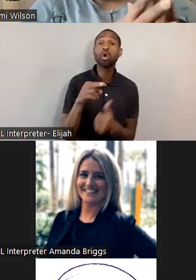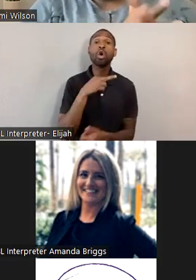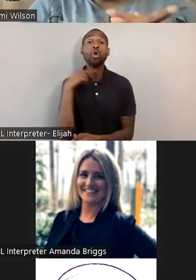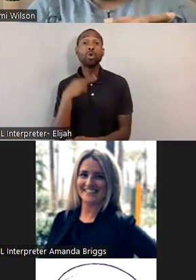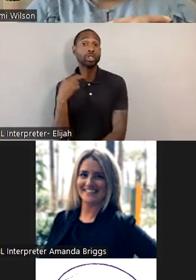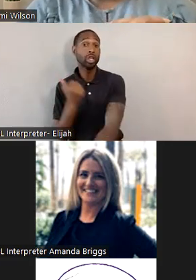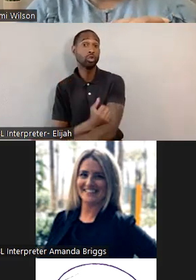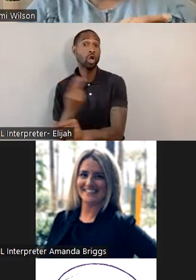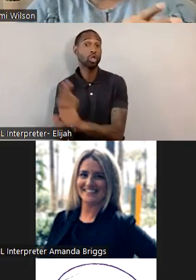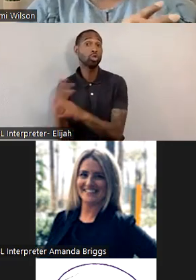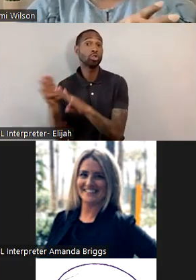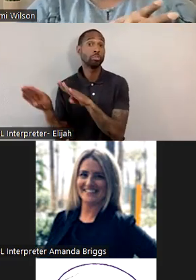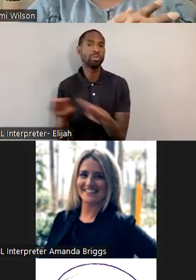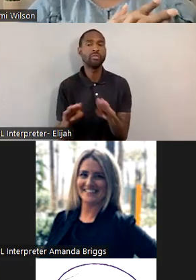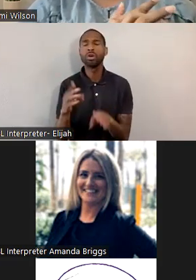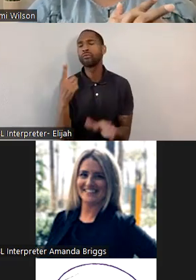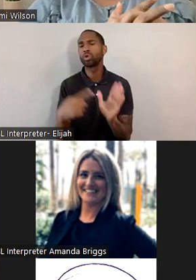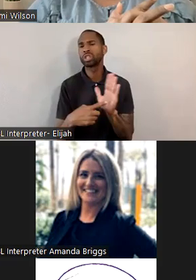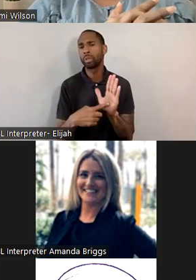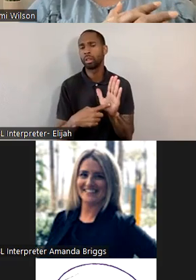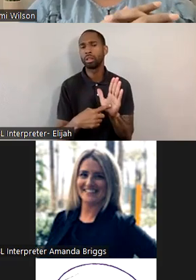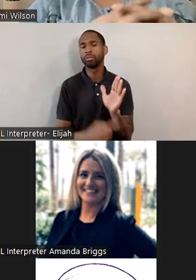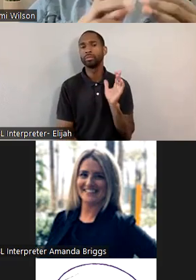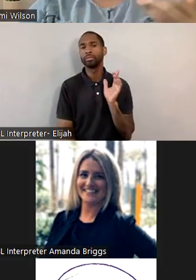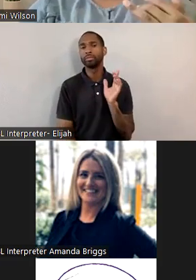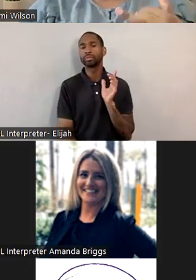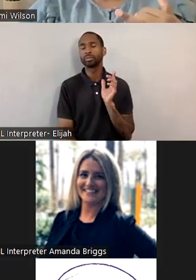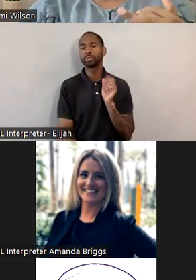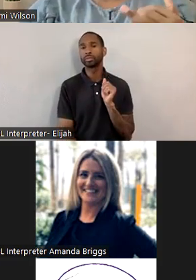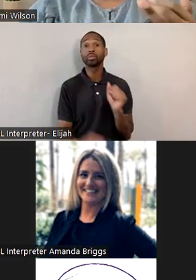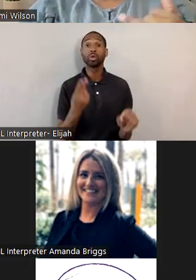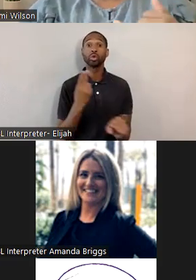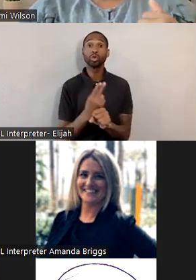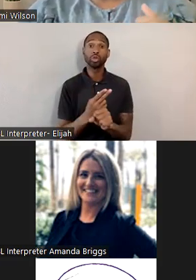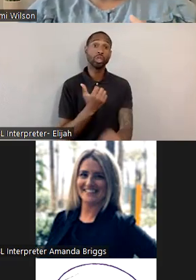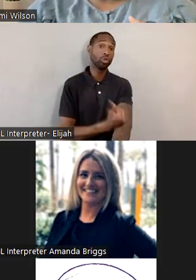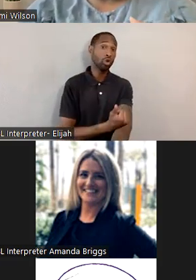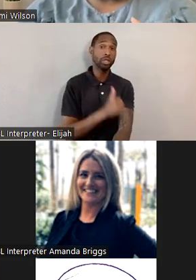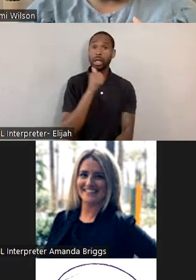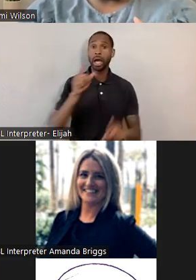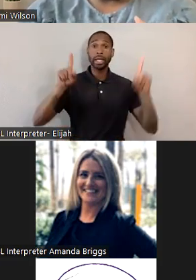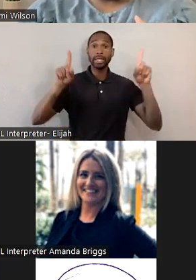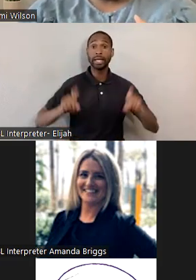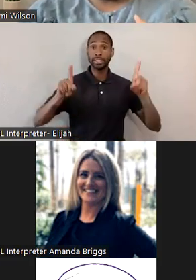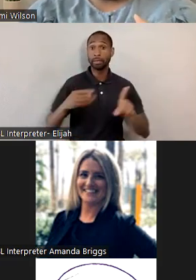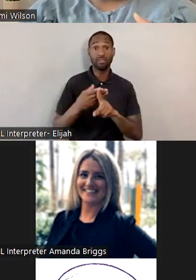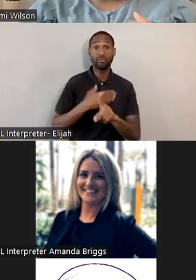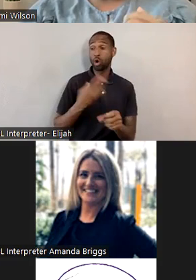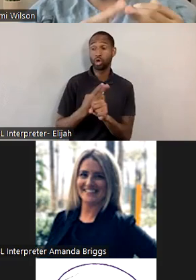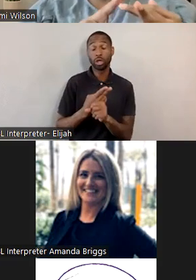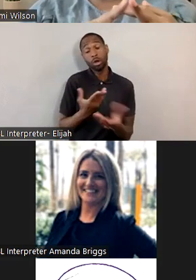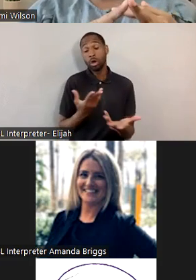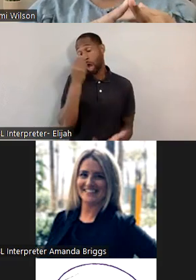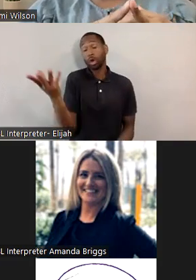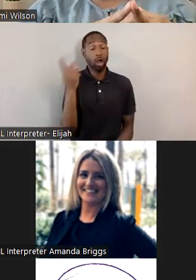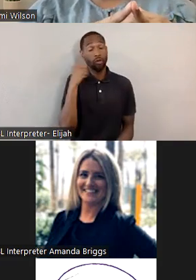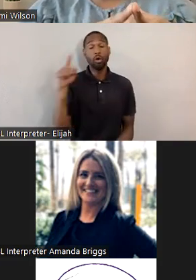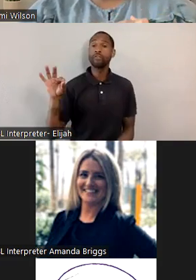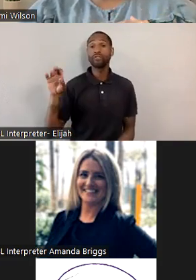behaviors. Such as using drugs and not testing them beforehand for fentanyl,